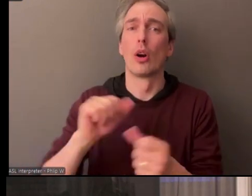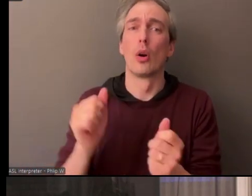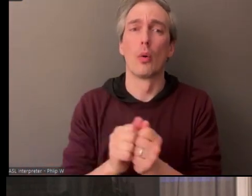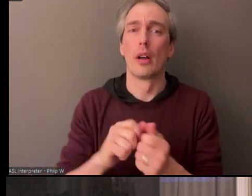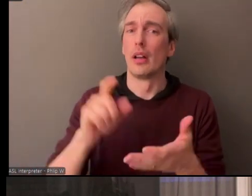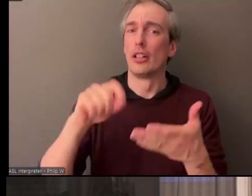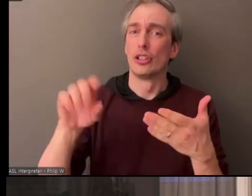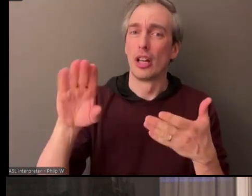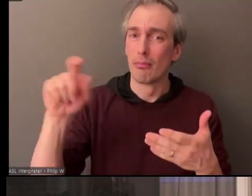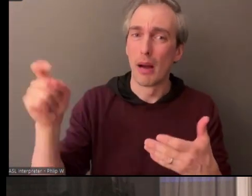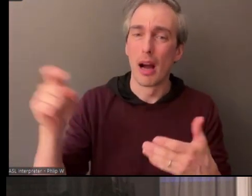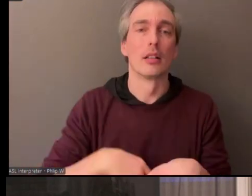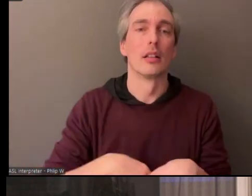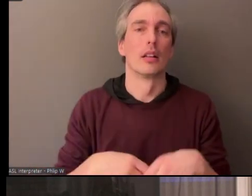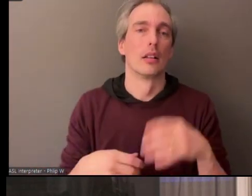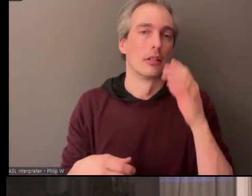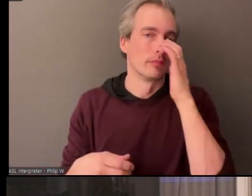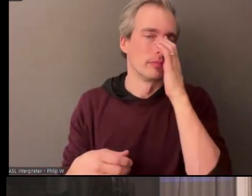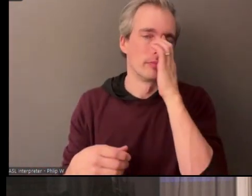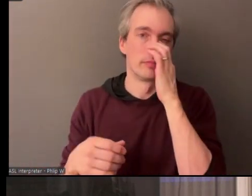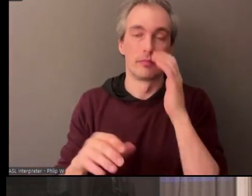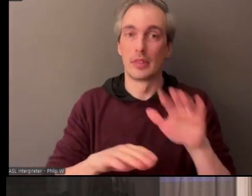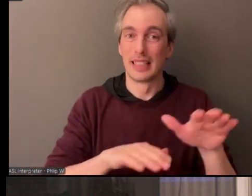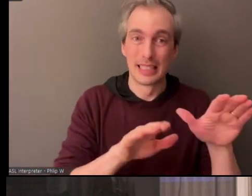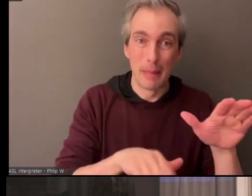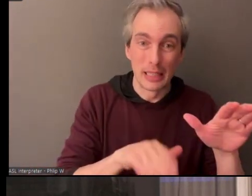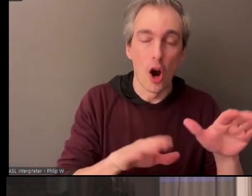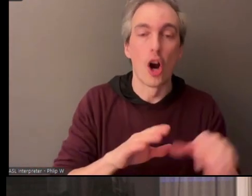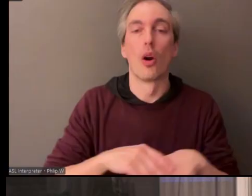You can find principles. But there's no specific criteria on how it should work.